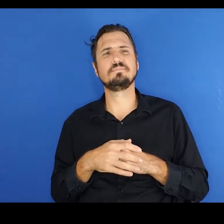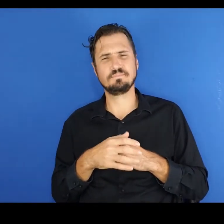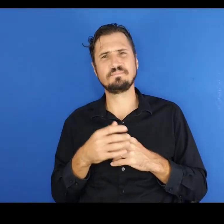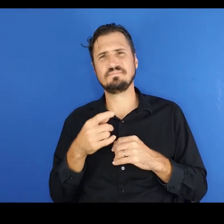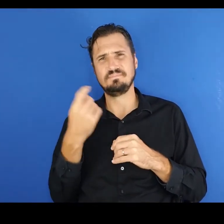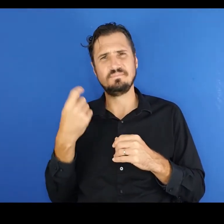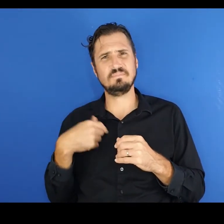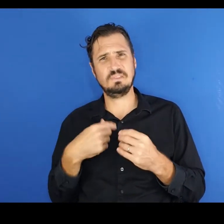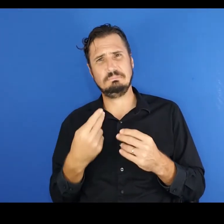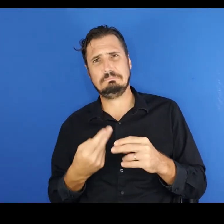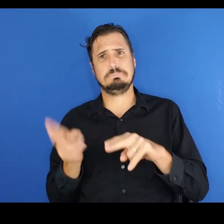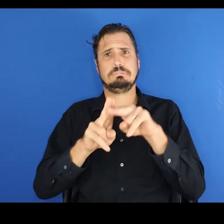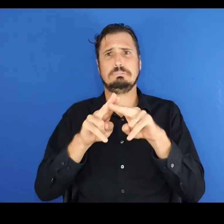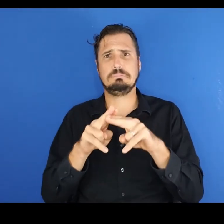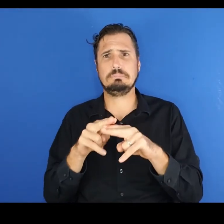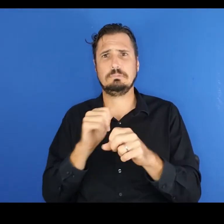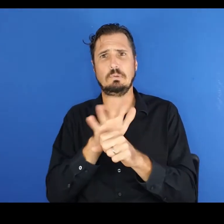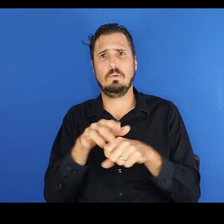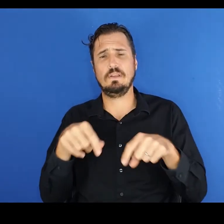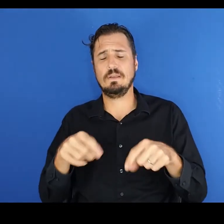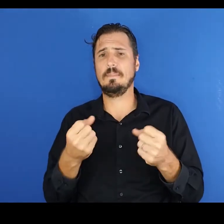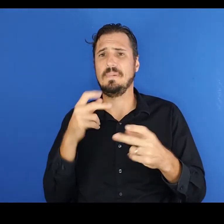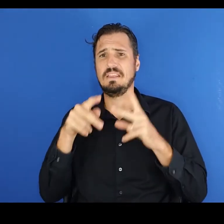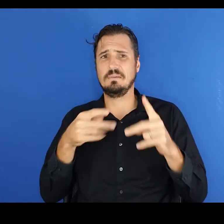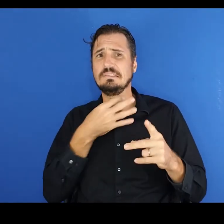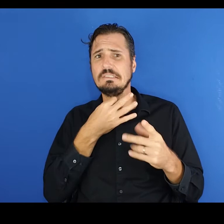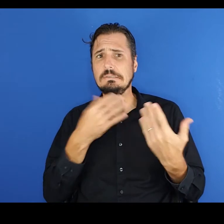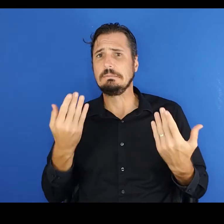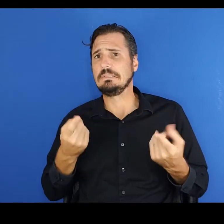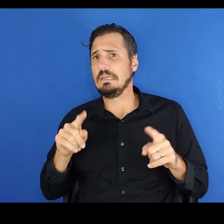Given our current spike in cases, many are asking “What’s Next”?